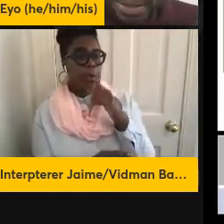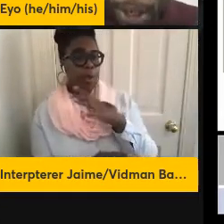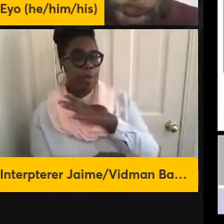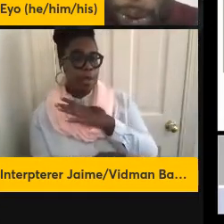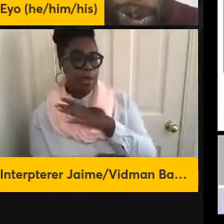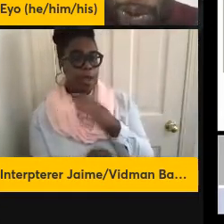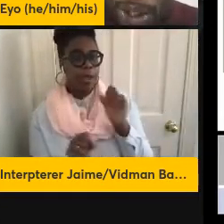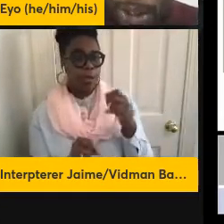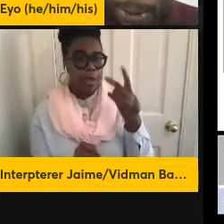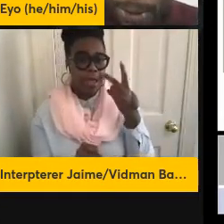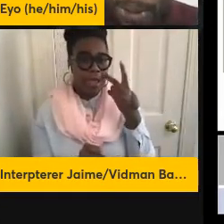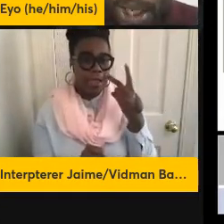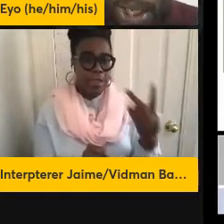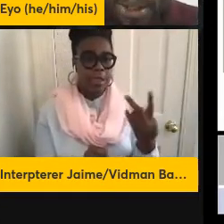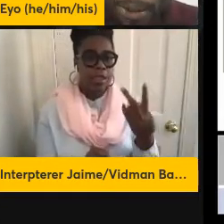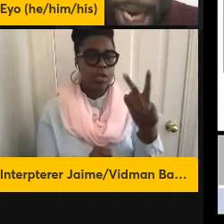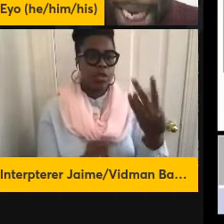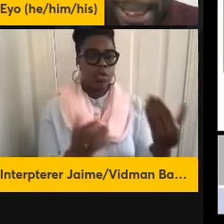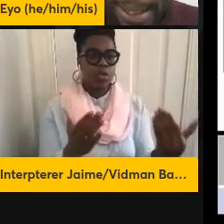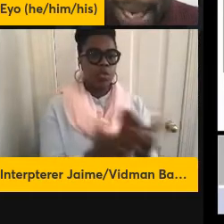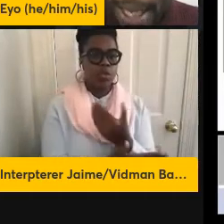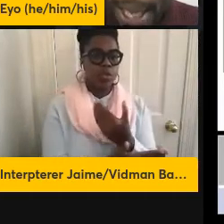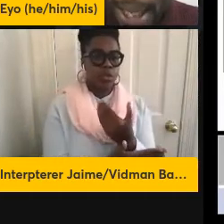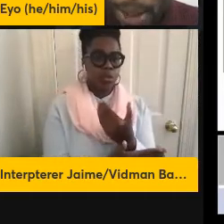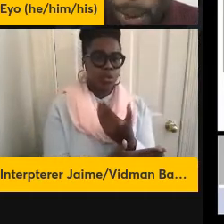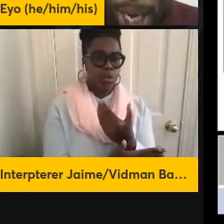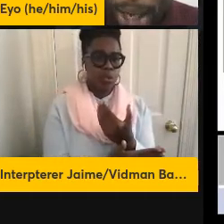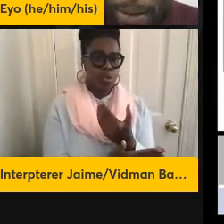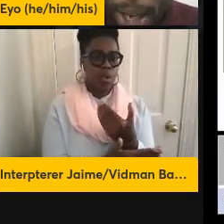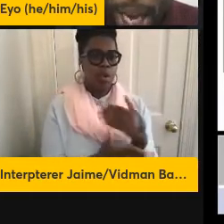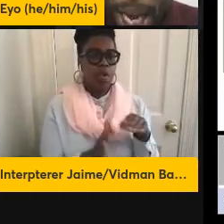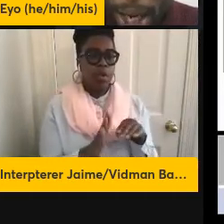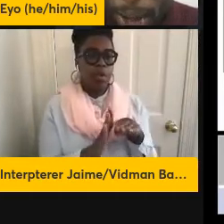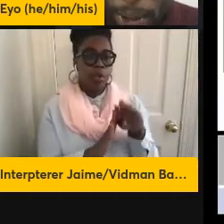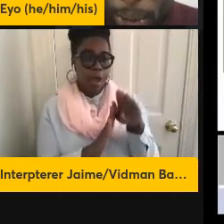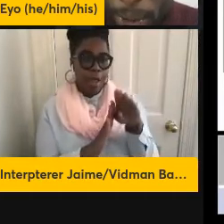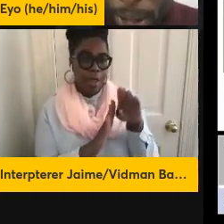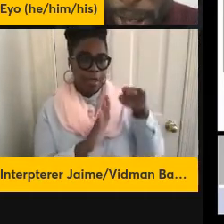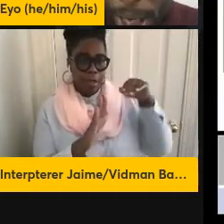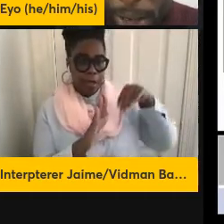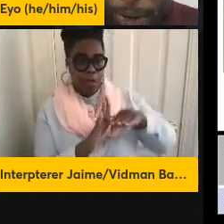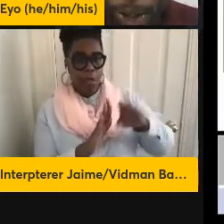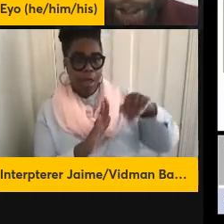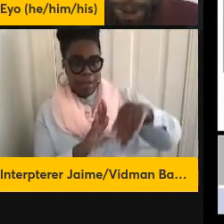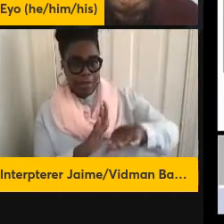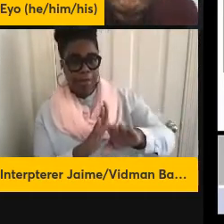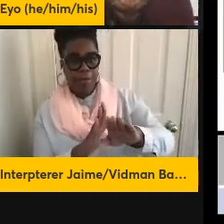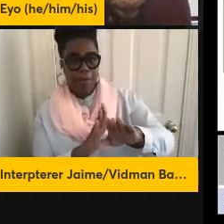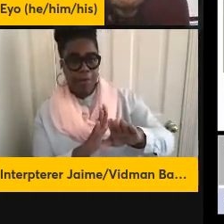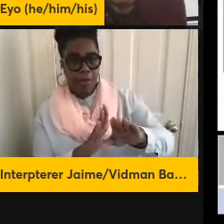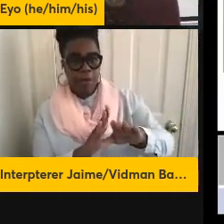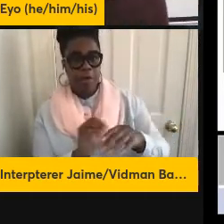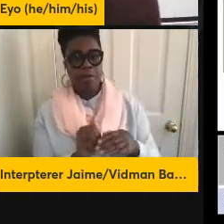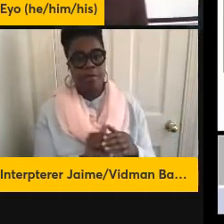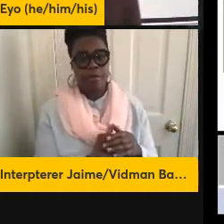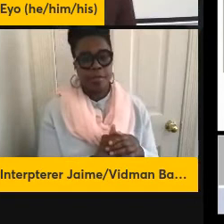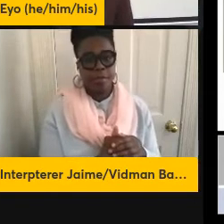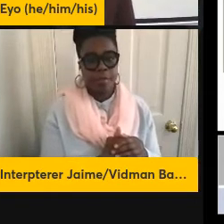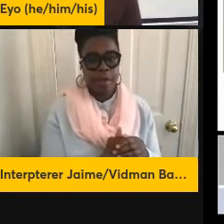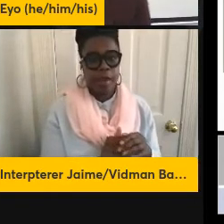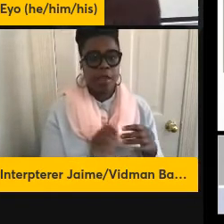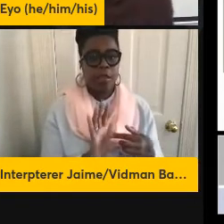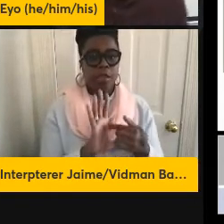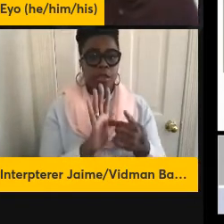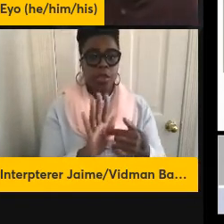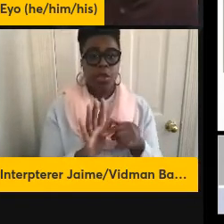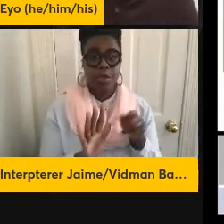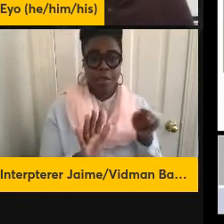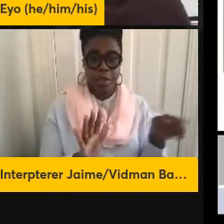developed two new syllables, the rise and then the wave, and also the inverted U, indicating that these mice actually have an